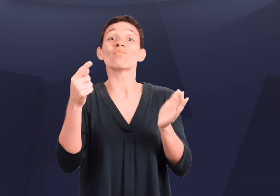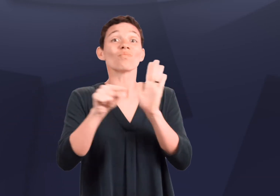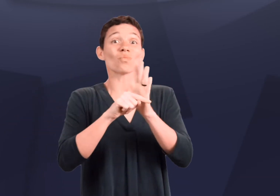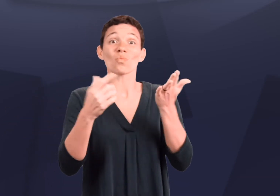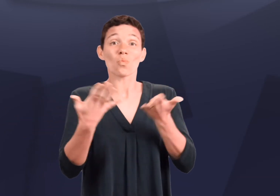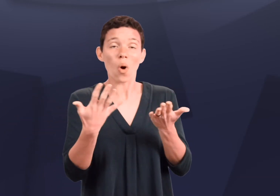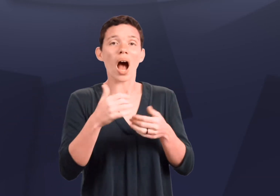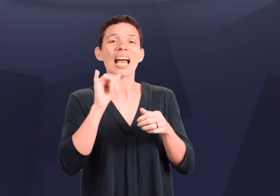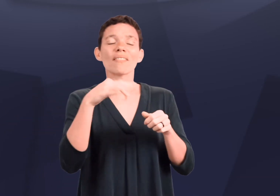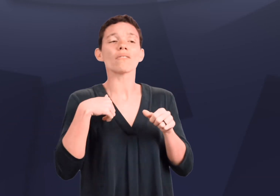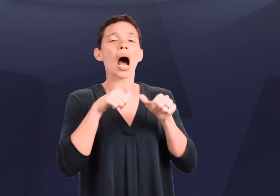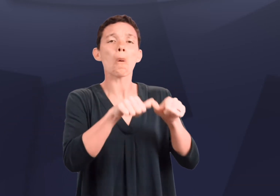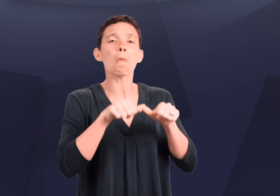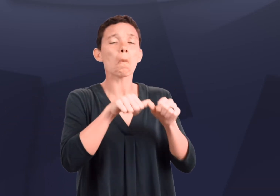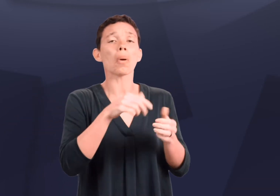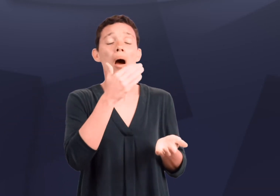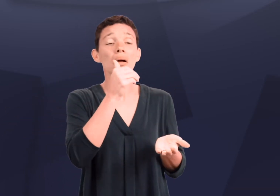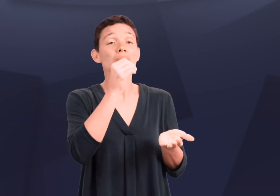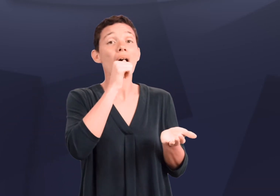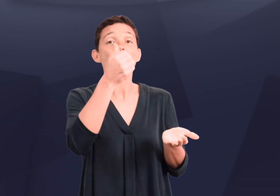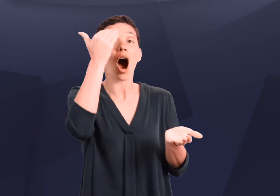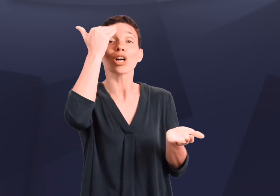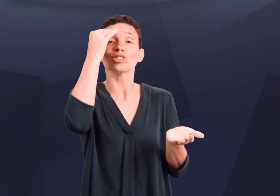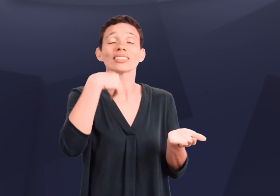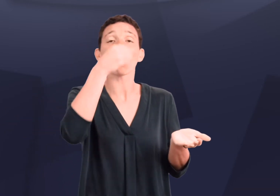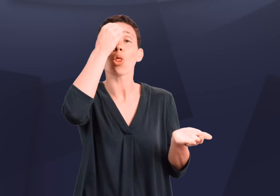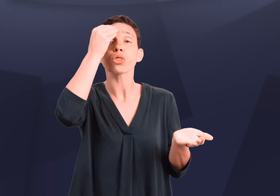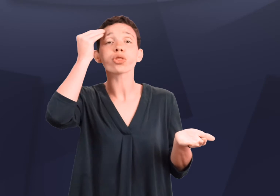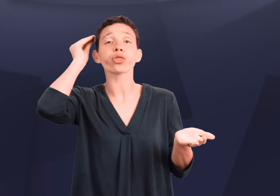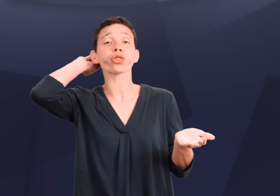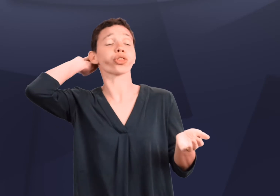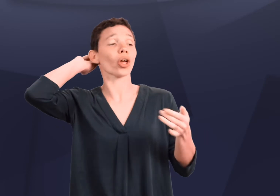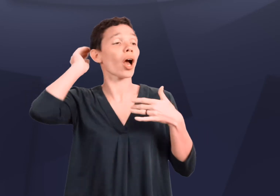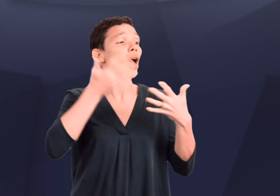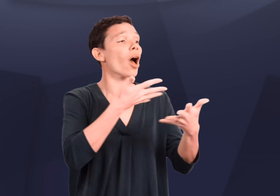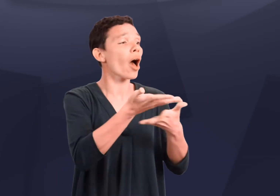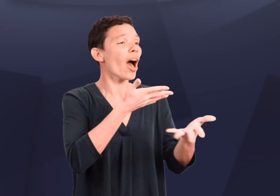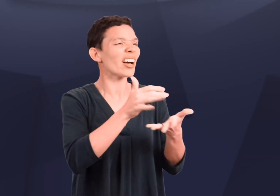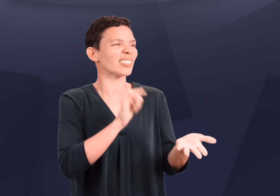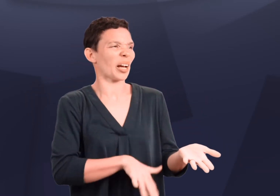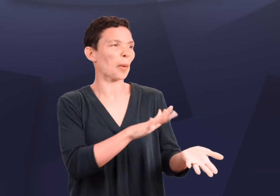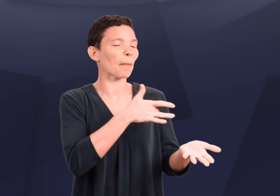a stereotype can be harmful if I'm incessantly unaware of my prejudices.